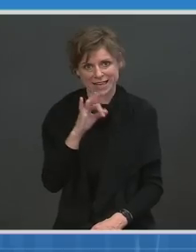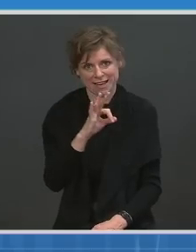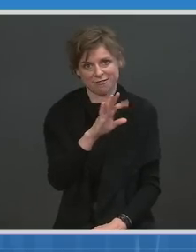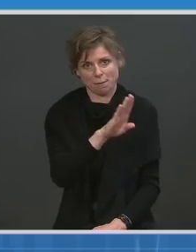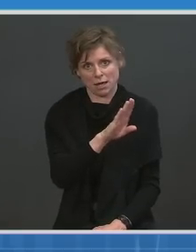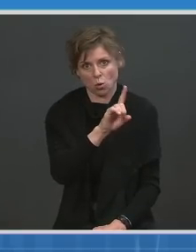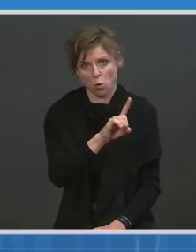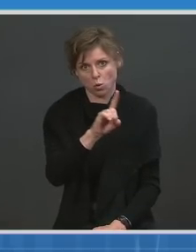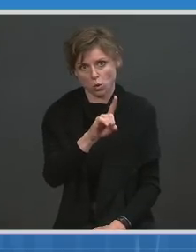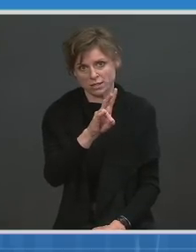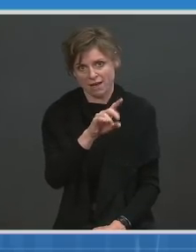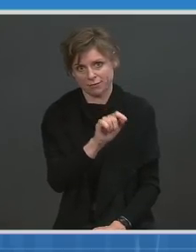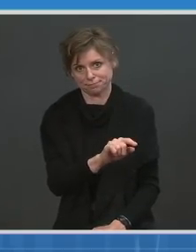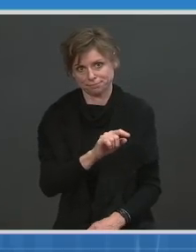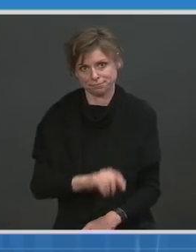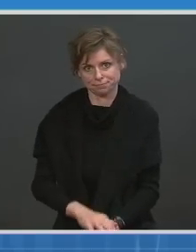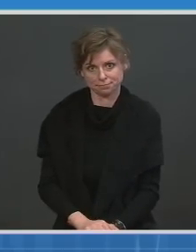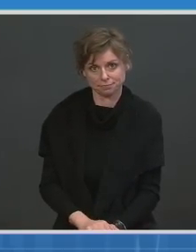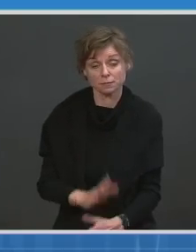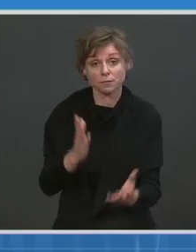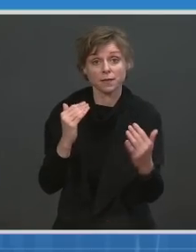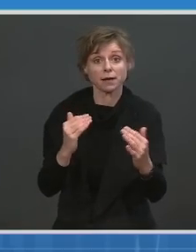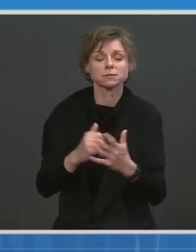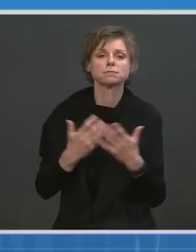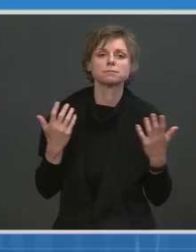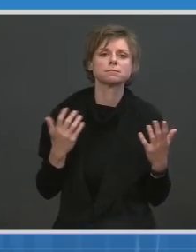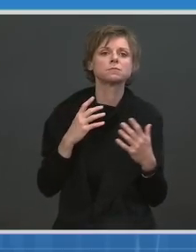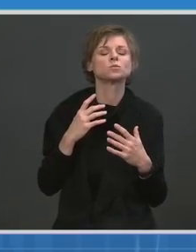Next slide. What about some encouraging news?